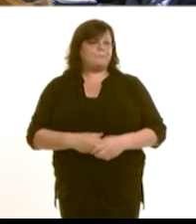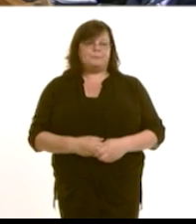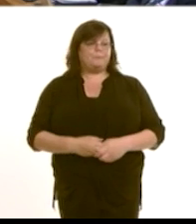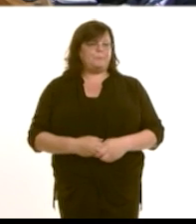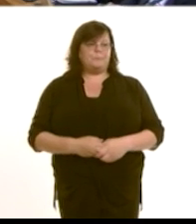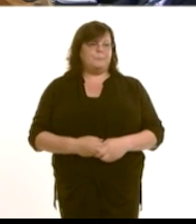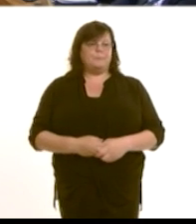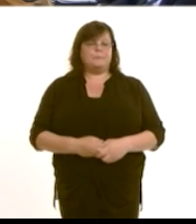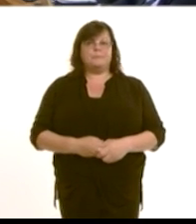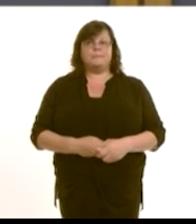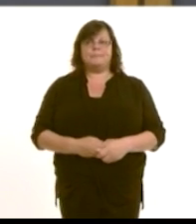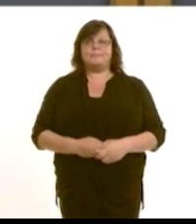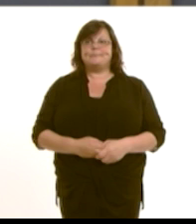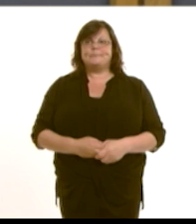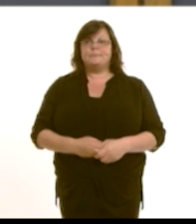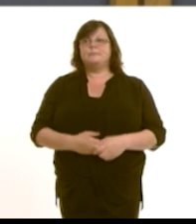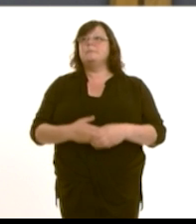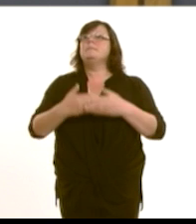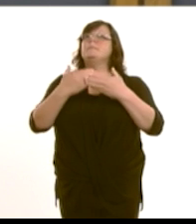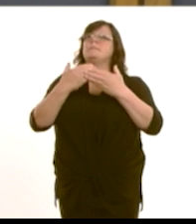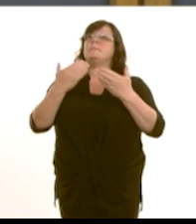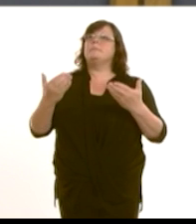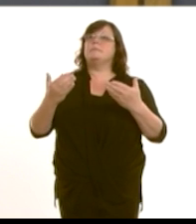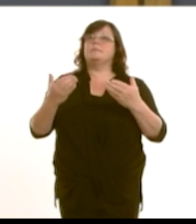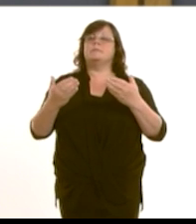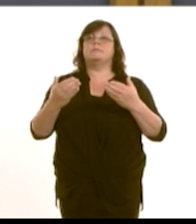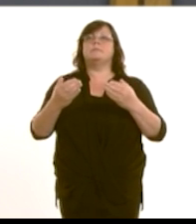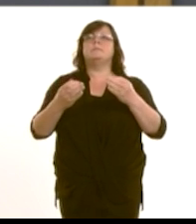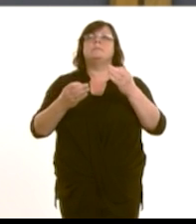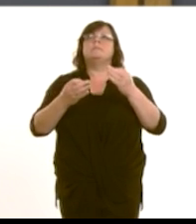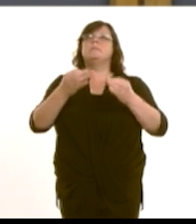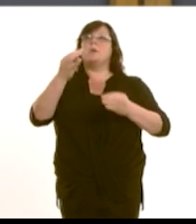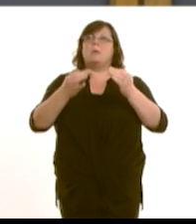Y Llywydd / The Presiding Officer: We now move to questions from the party leaders,